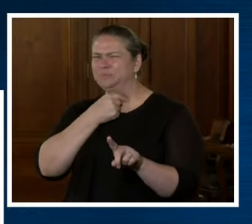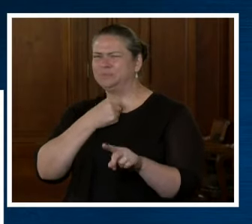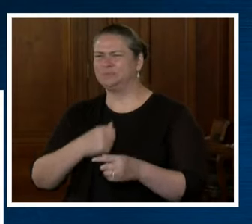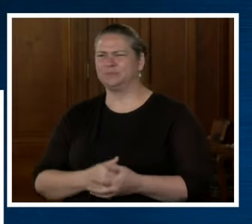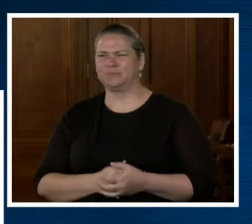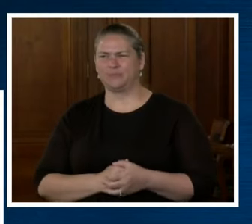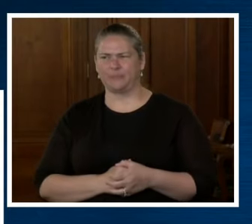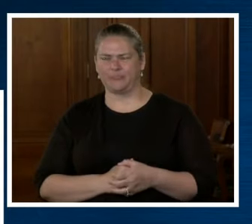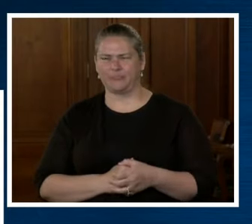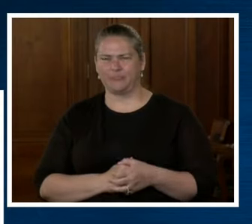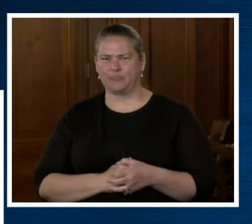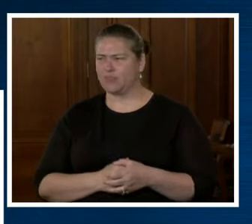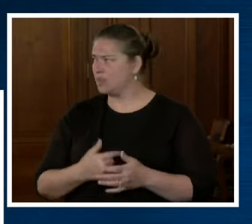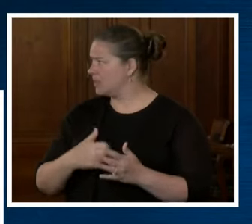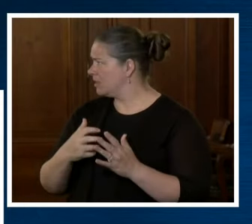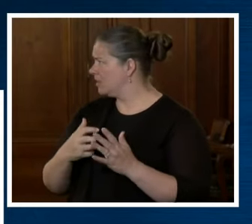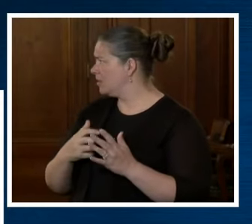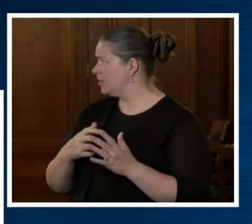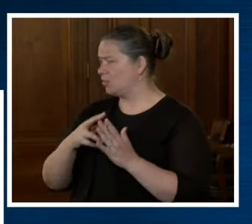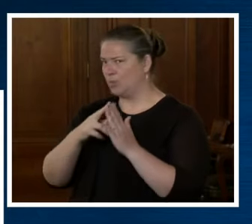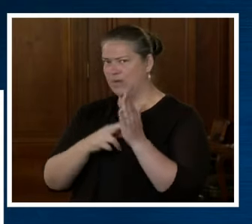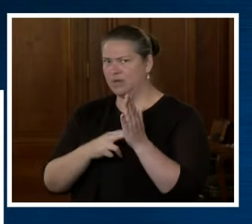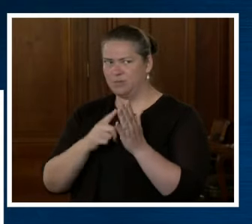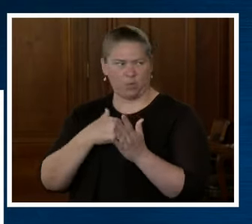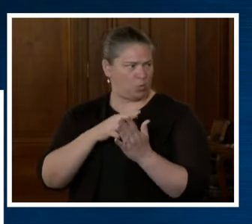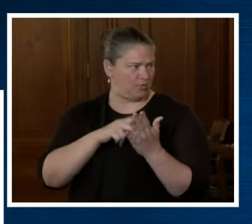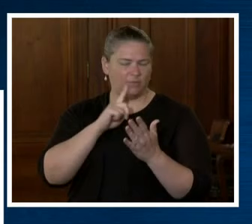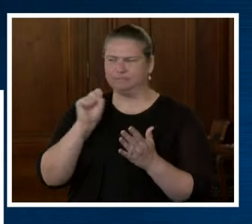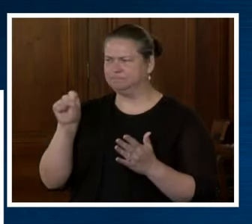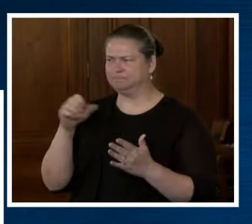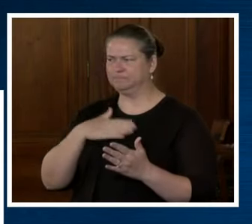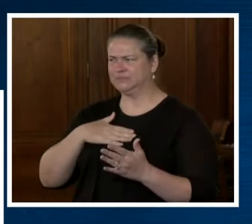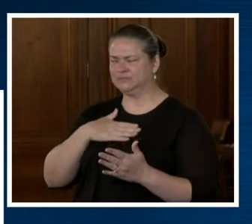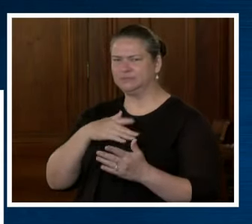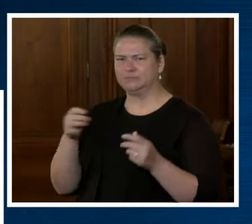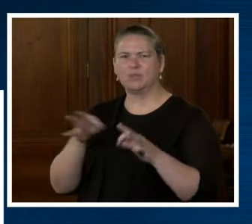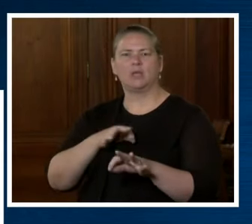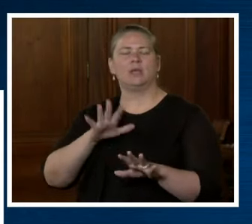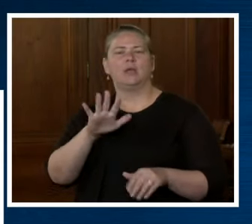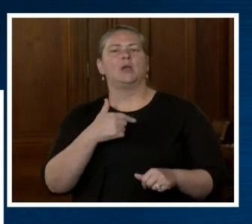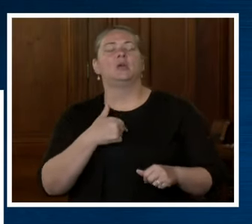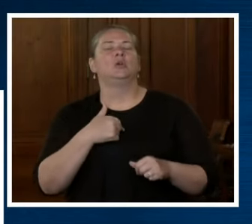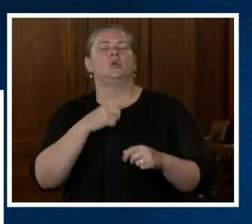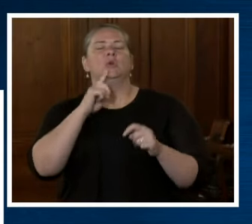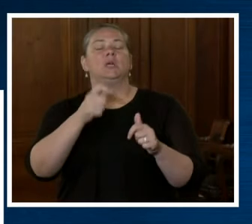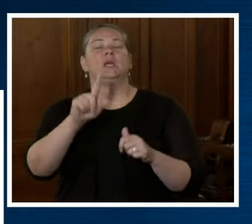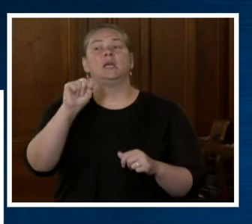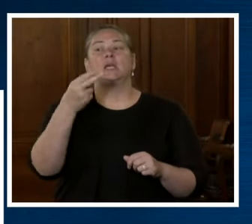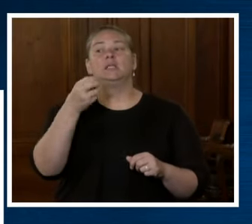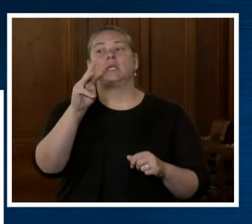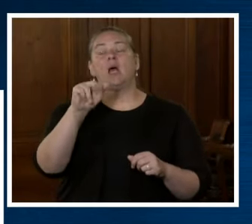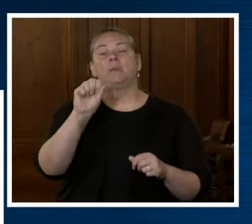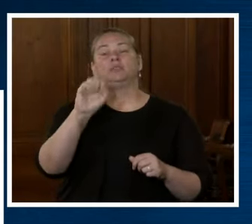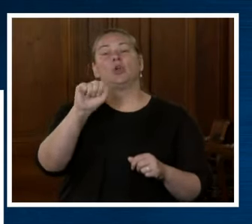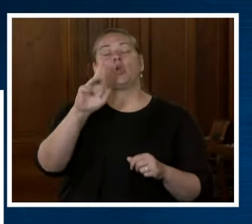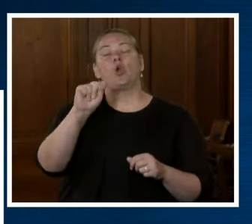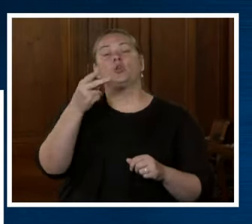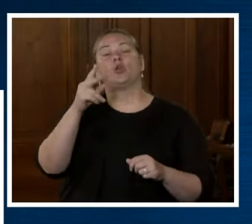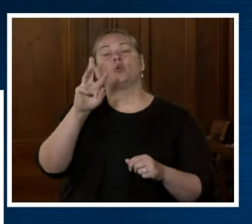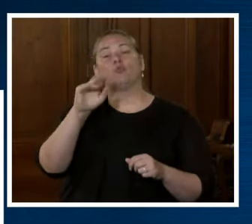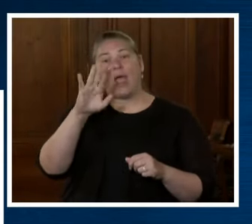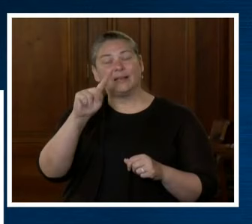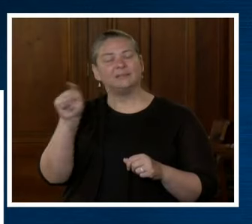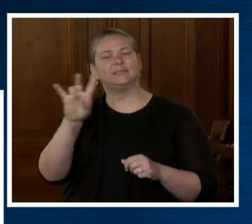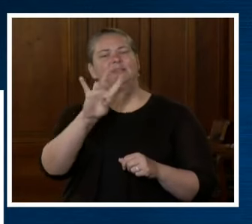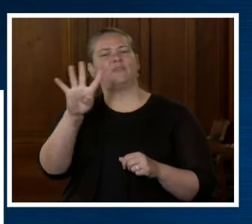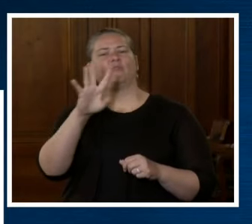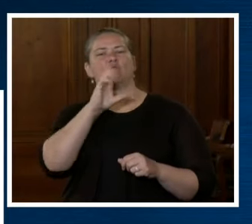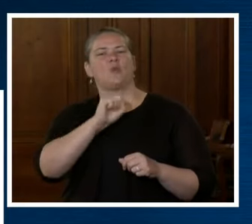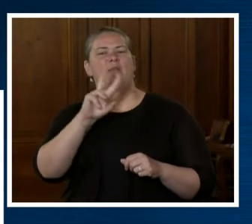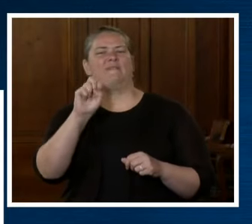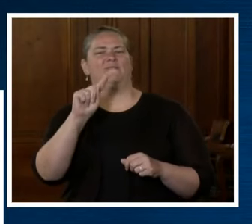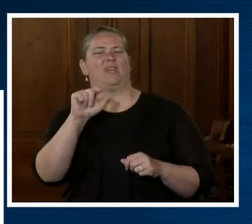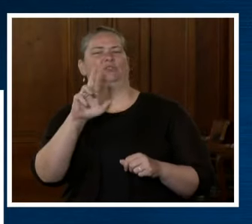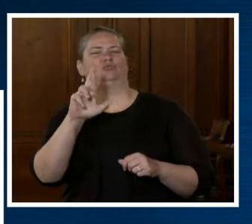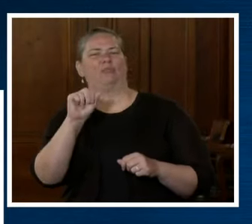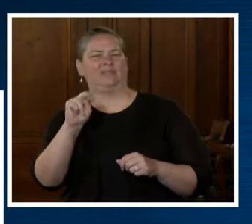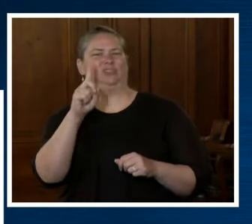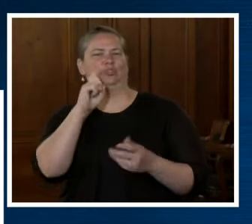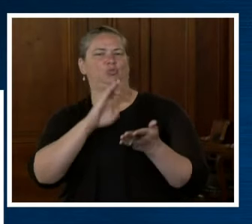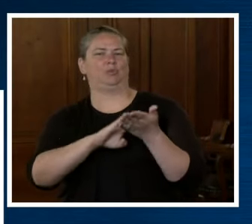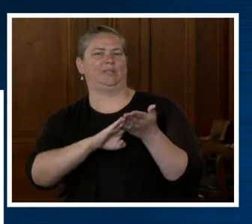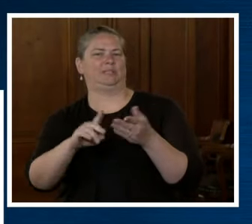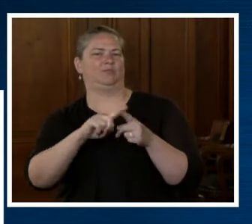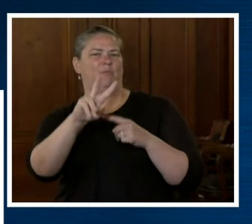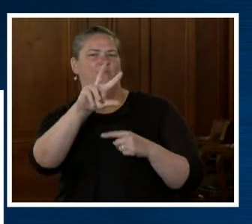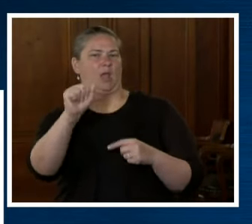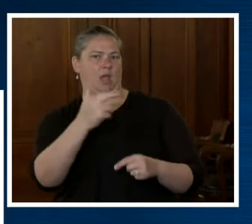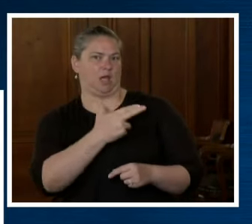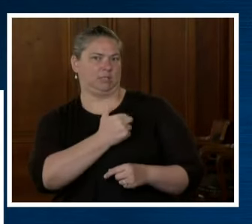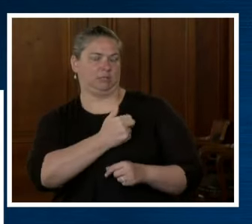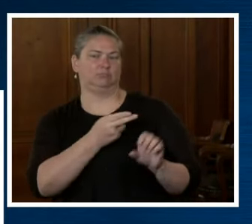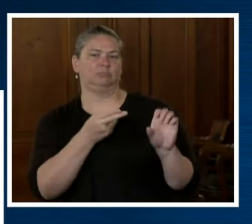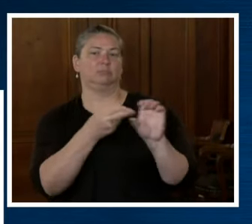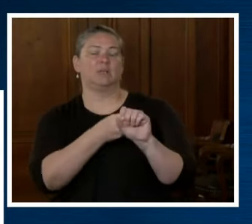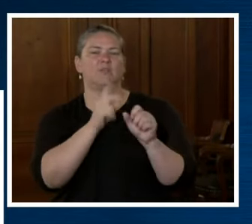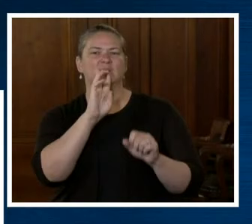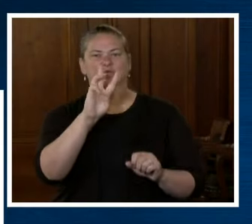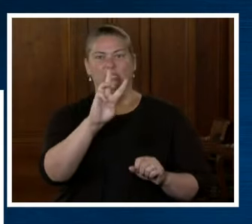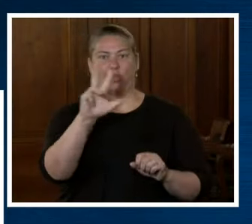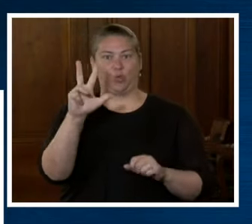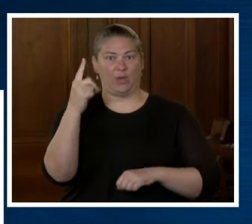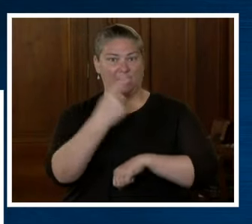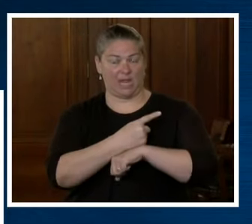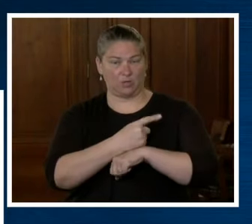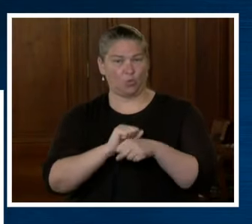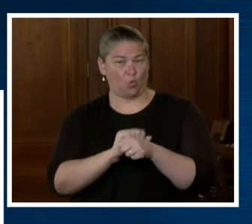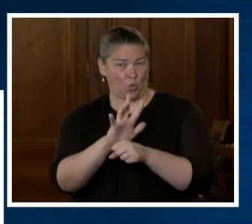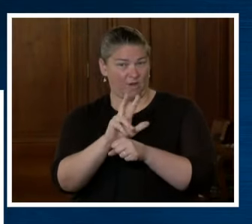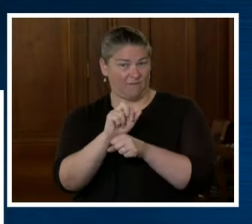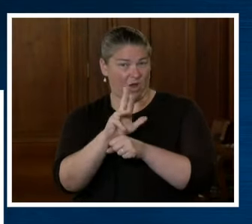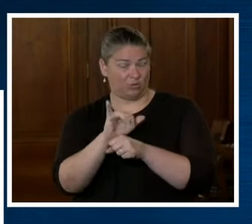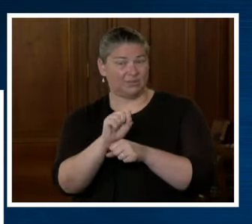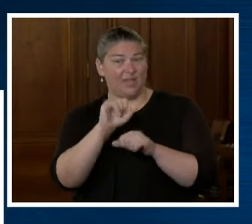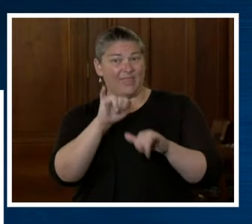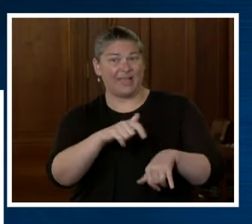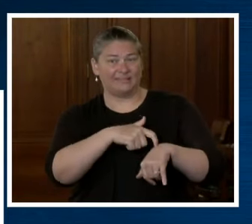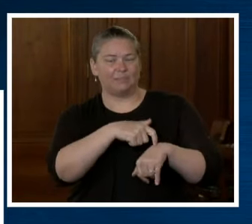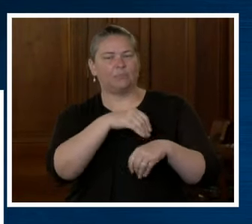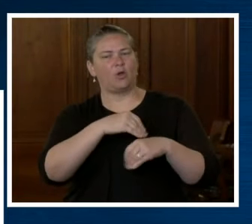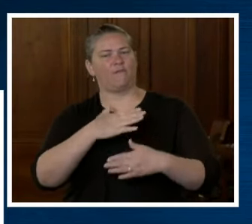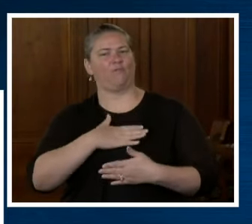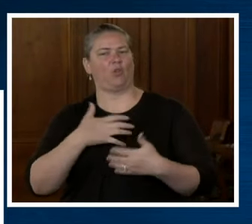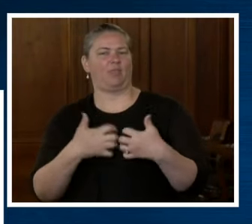SERVICE, AND THE SERVICE OF YOUR